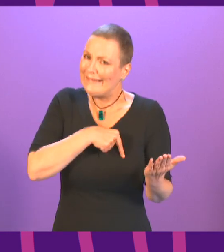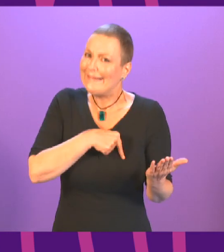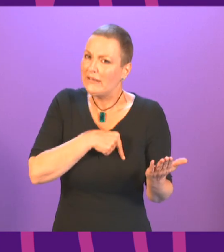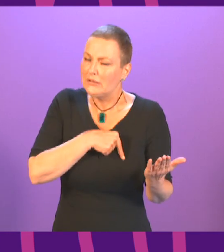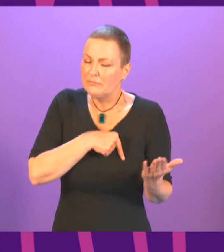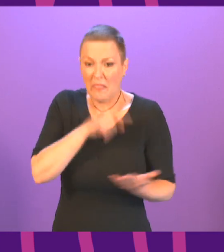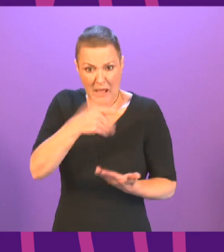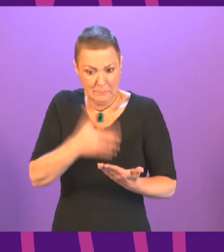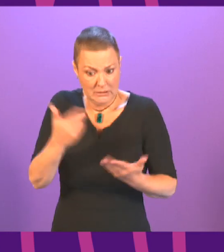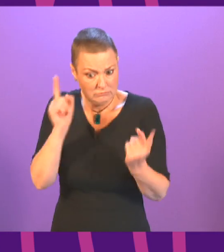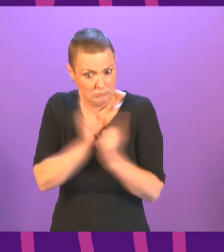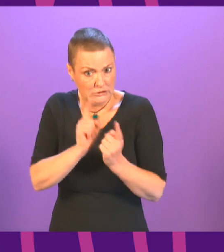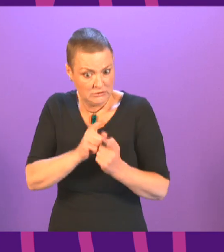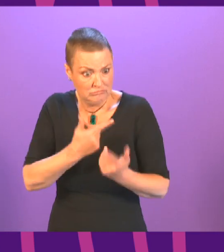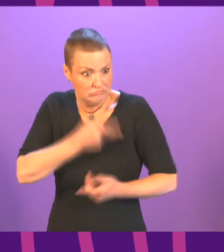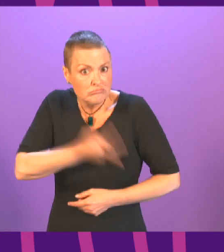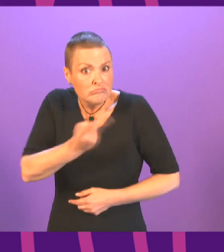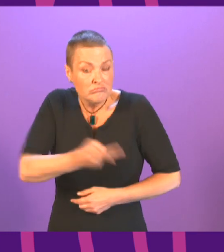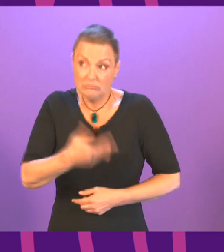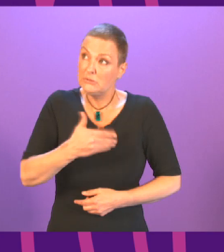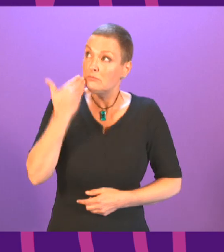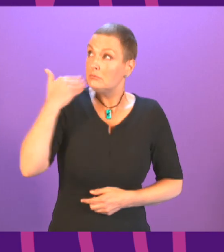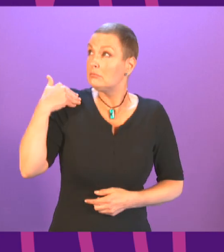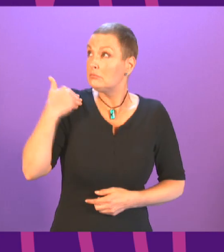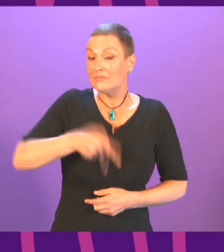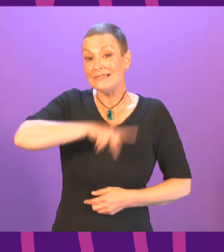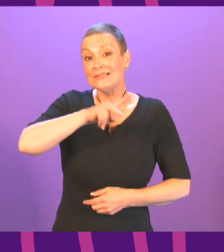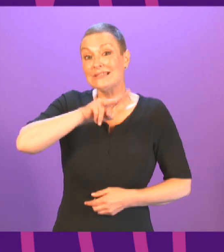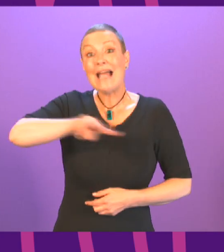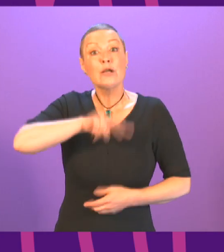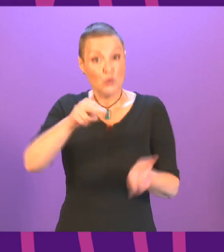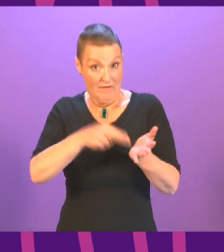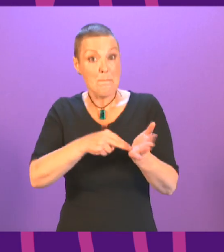which has been meeting frequently; it met most recently on 2 November. The representatives